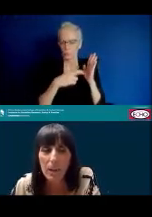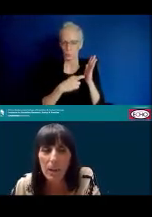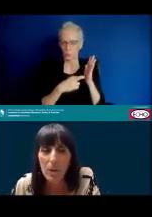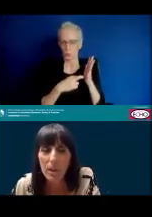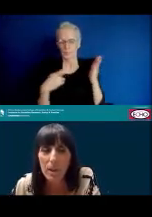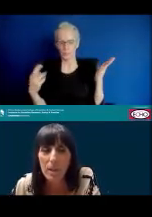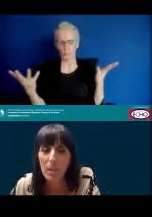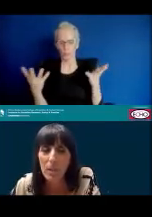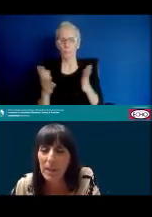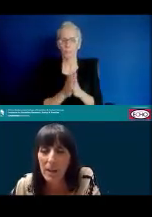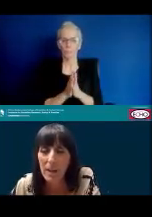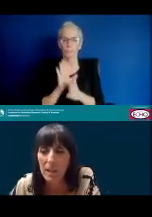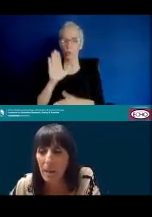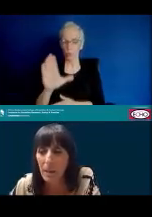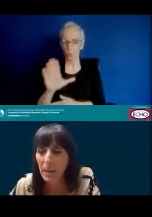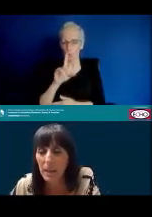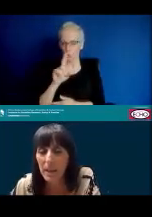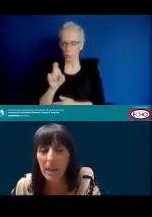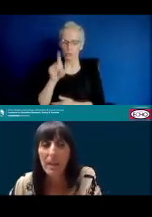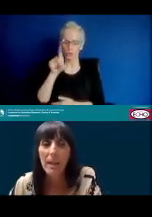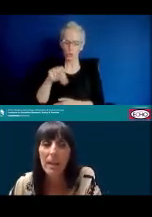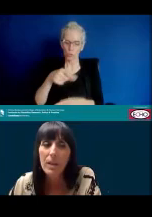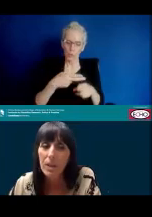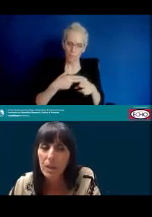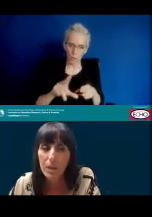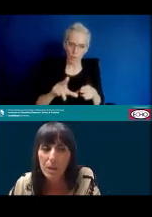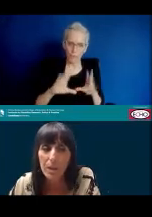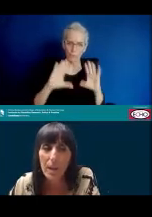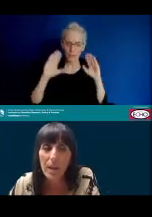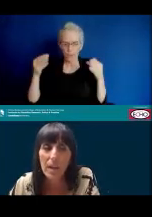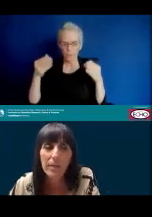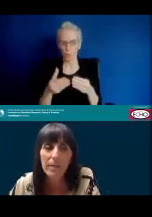your questions brief and on topic. Introduce yourself,